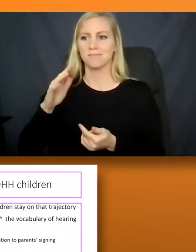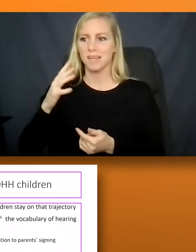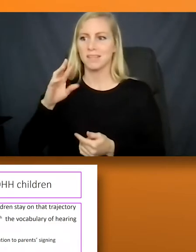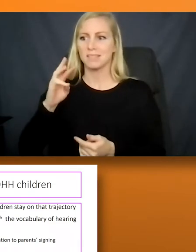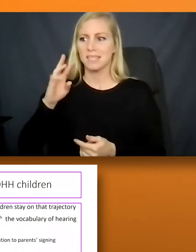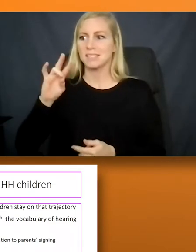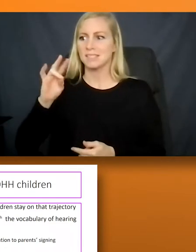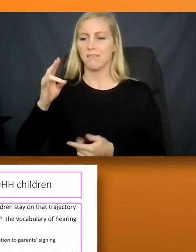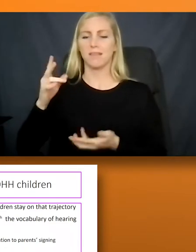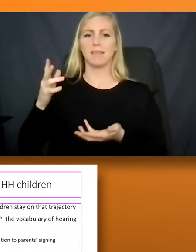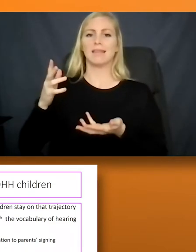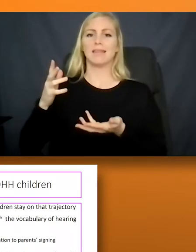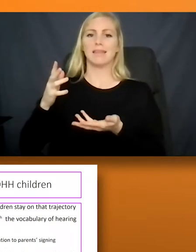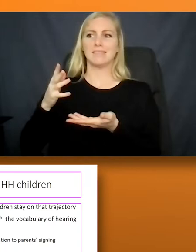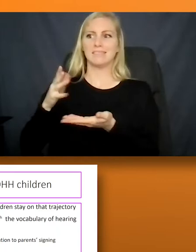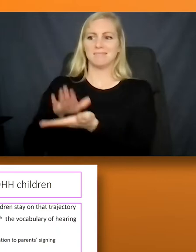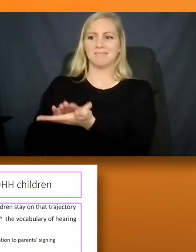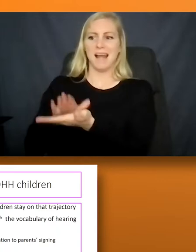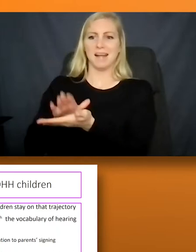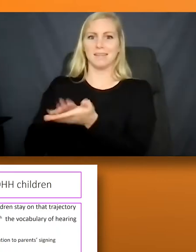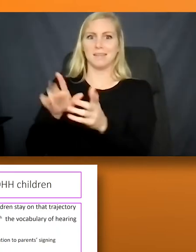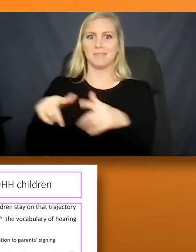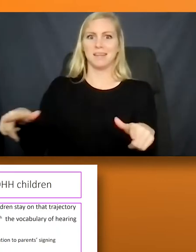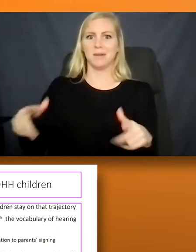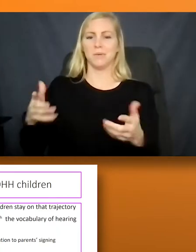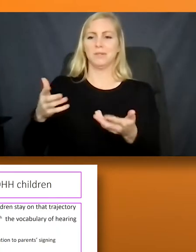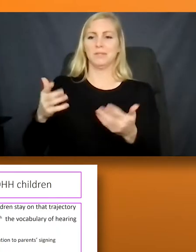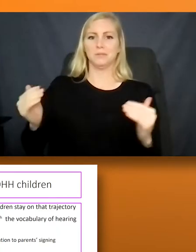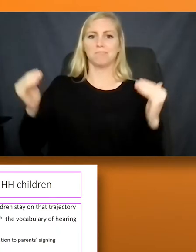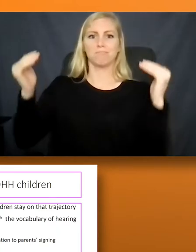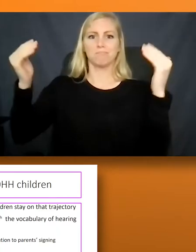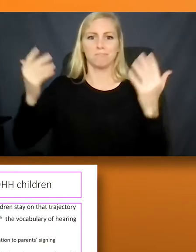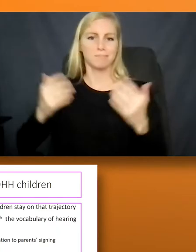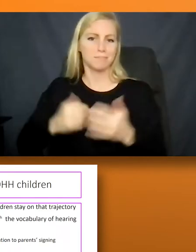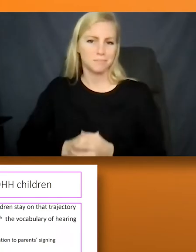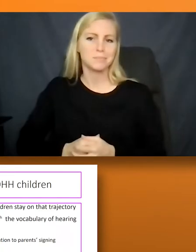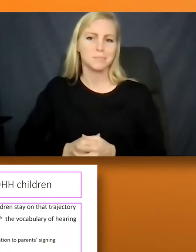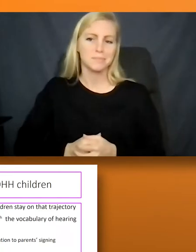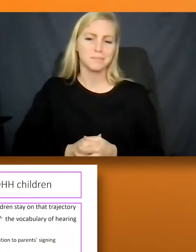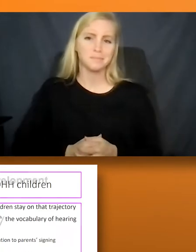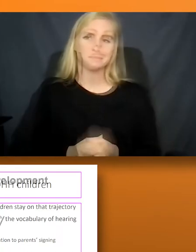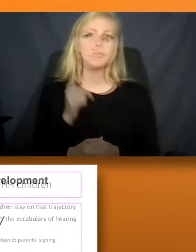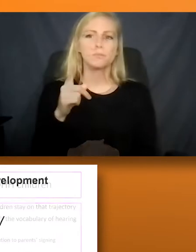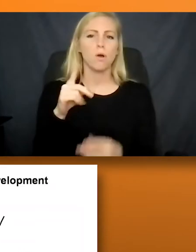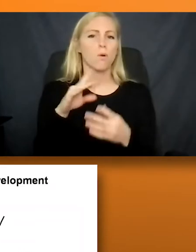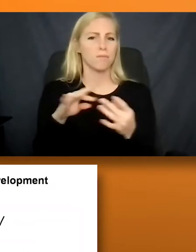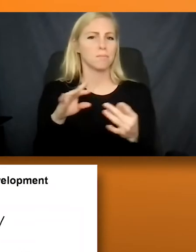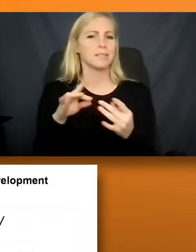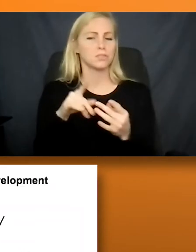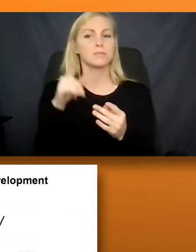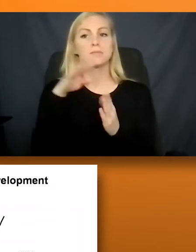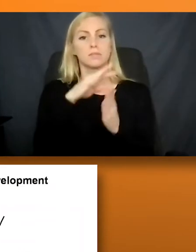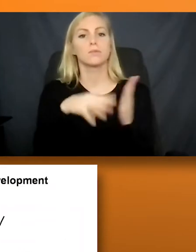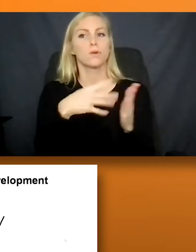that we're supporting the academic language at home, it doesn't really happen the same. So this is that graph I was telling about.